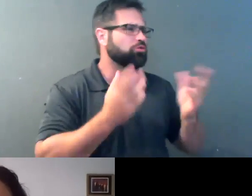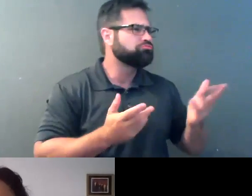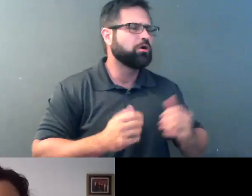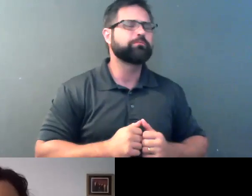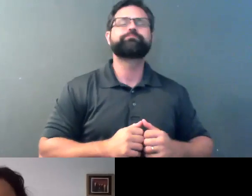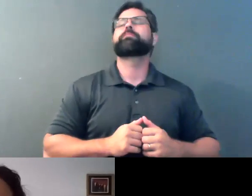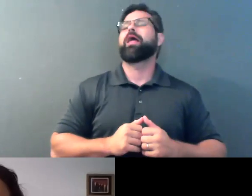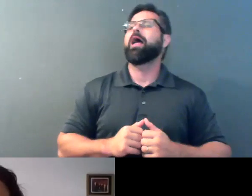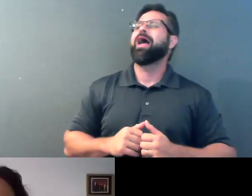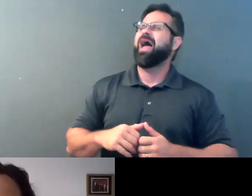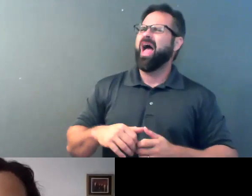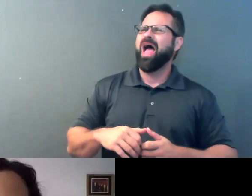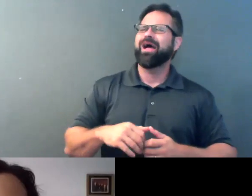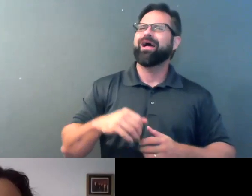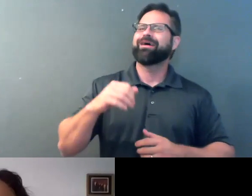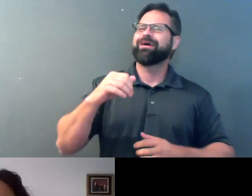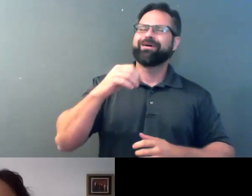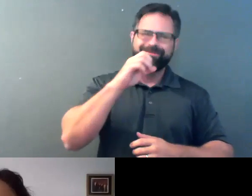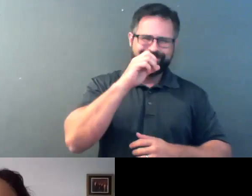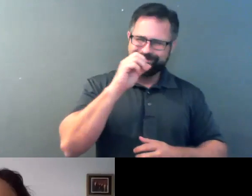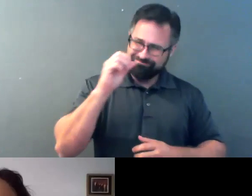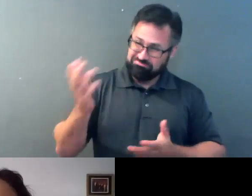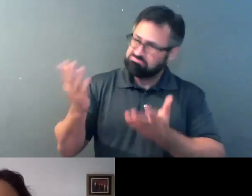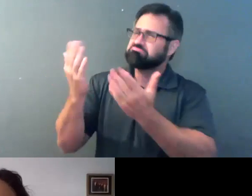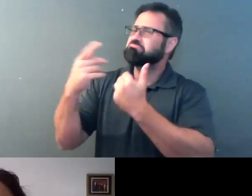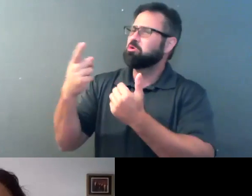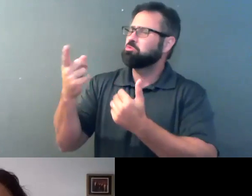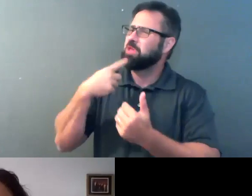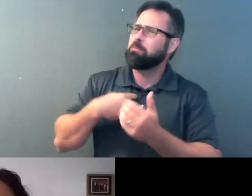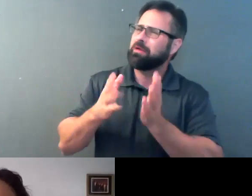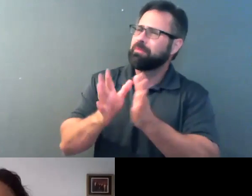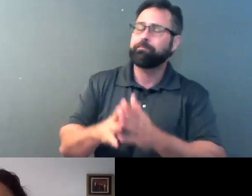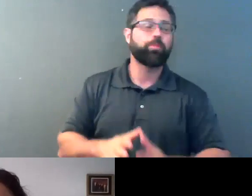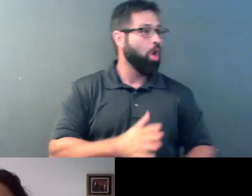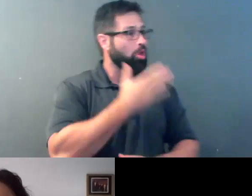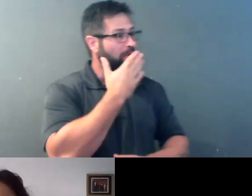to be here with you today so as you mentioned the guidelines were launched in new york